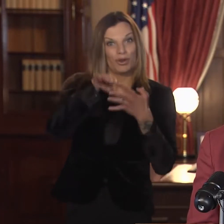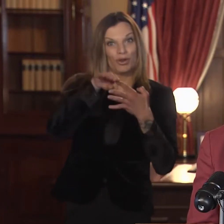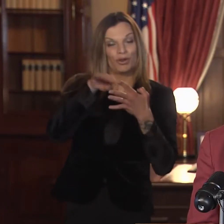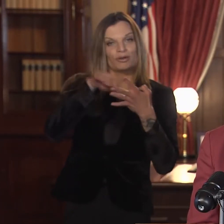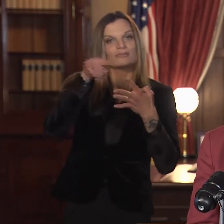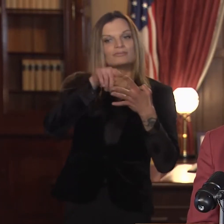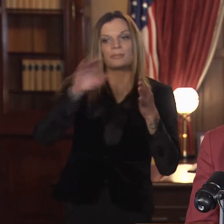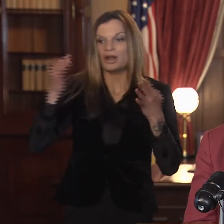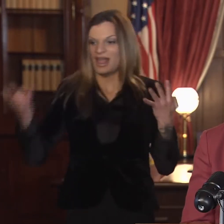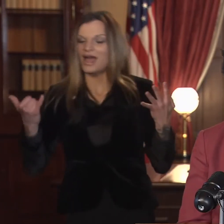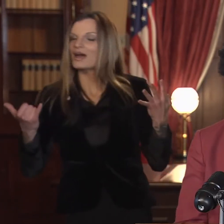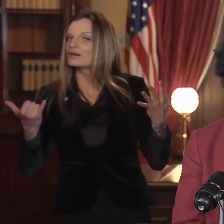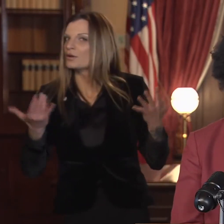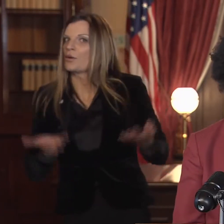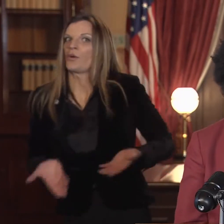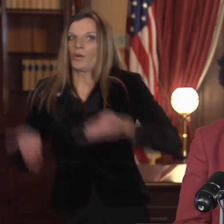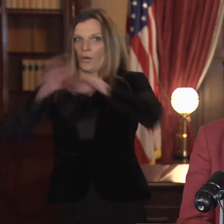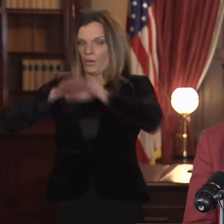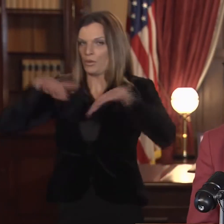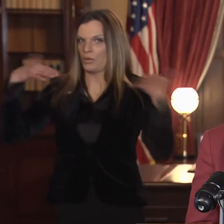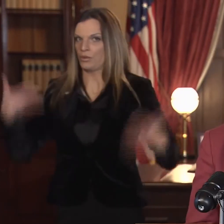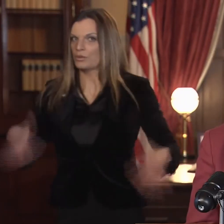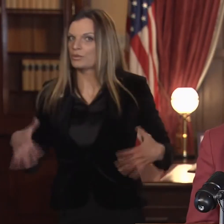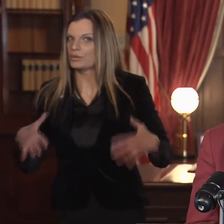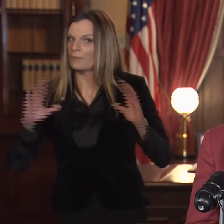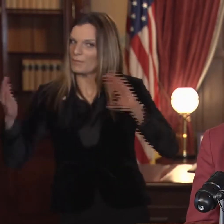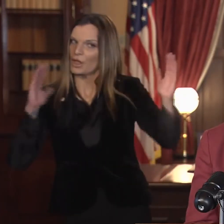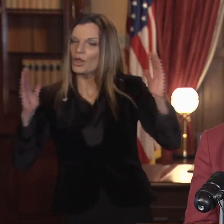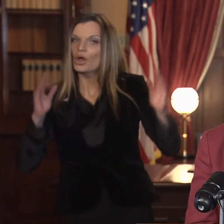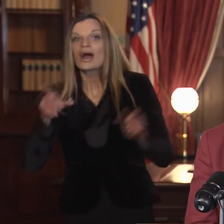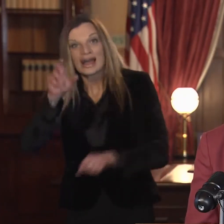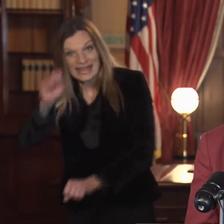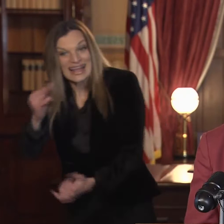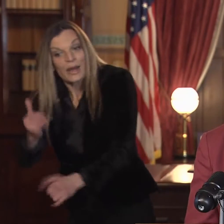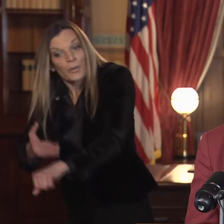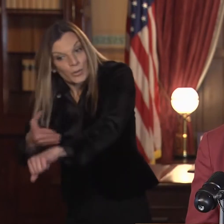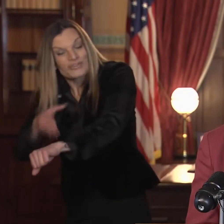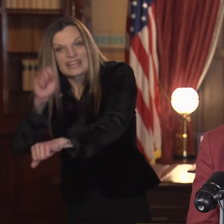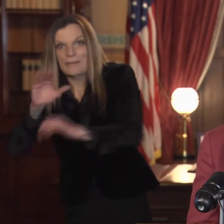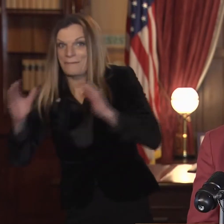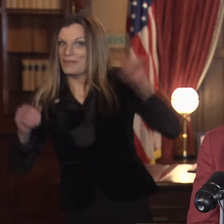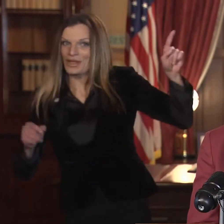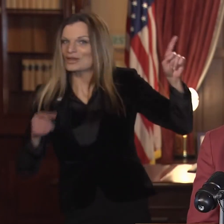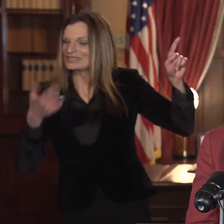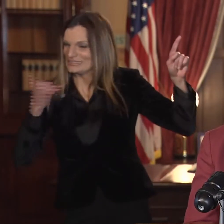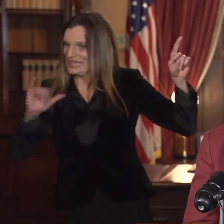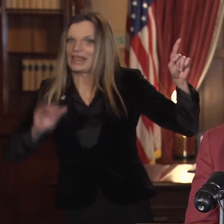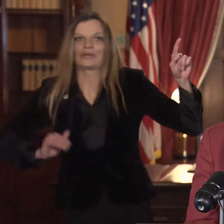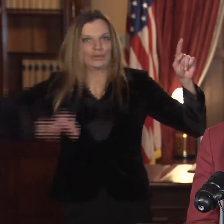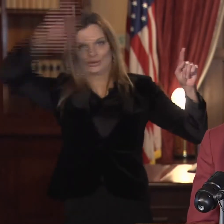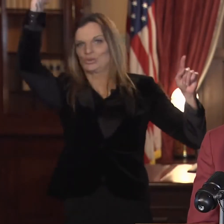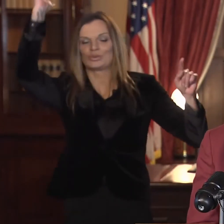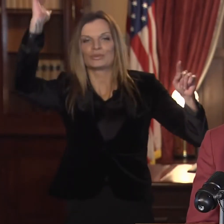PERCENT IS 4 TIMES WHAT IT WAS AT THE BEGINNING OF SEPTEMBER. NOW IS NOT THE TIME TO LET OUR GUARD DOWN.